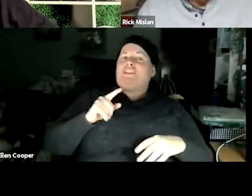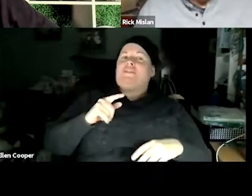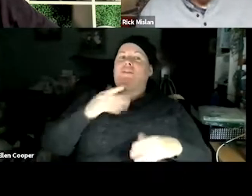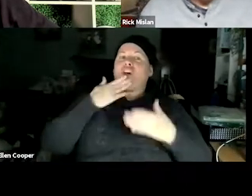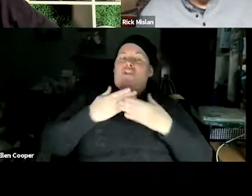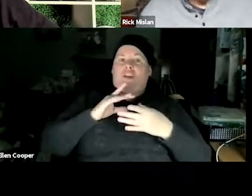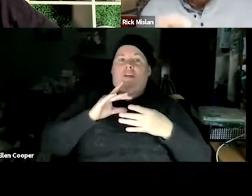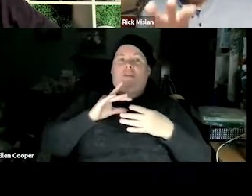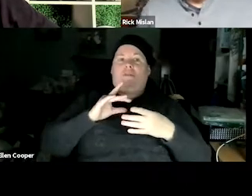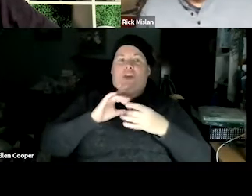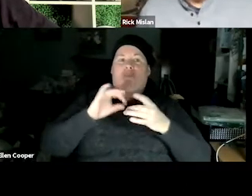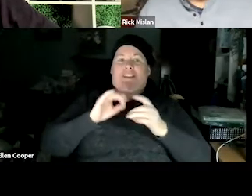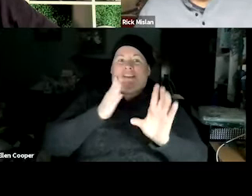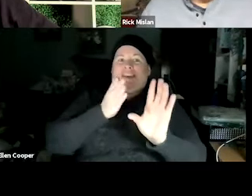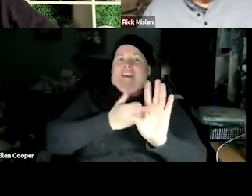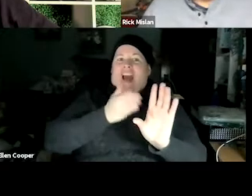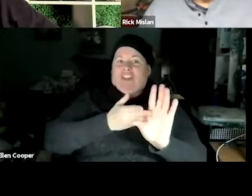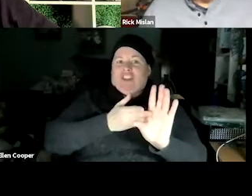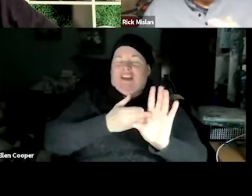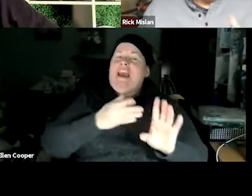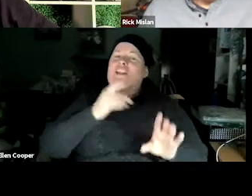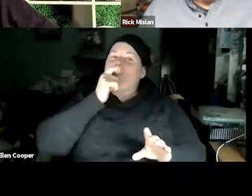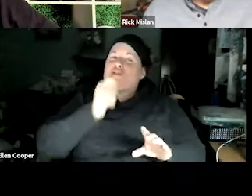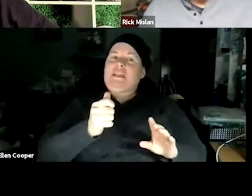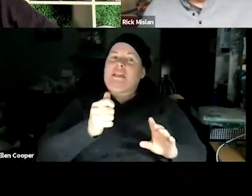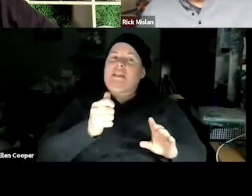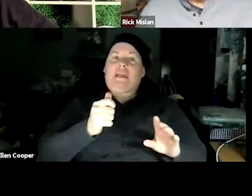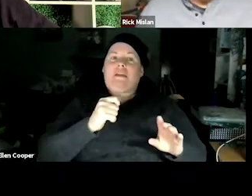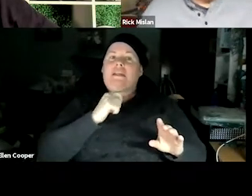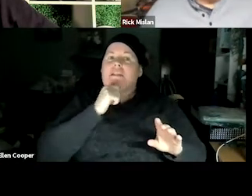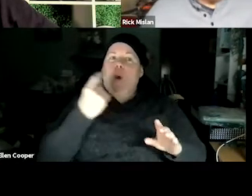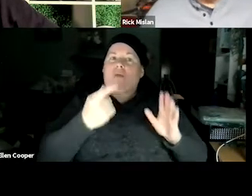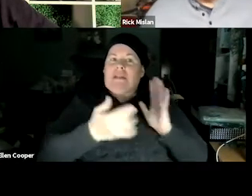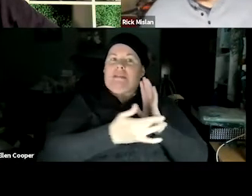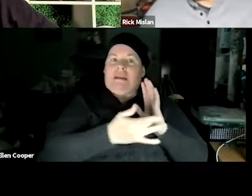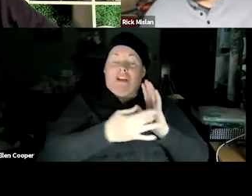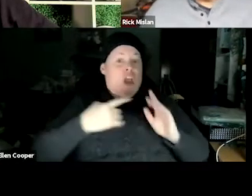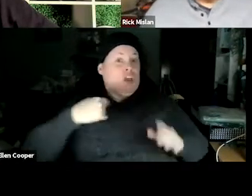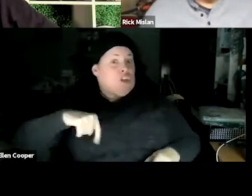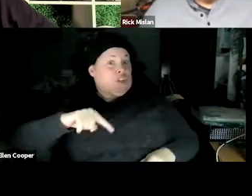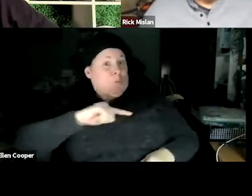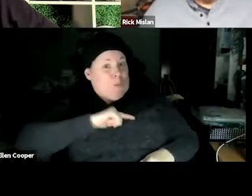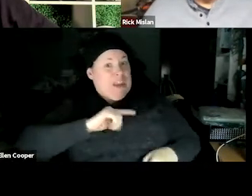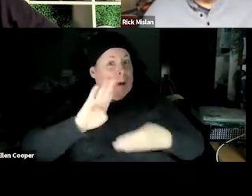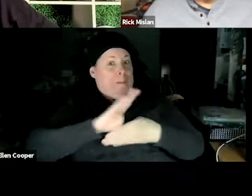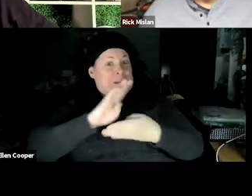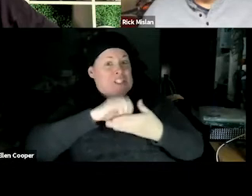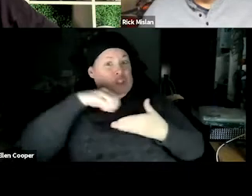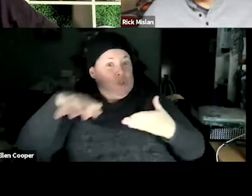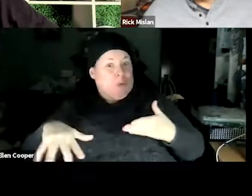in the tech side. That was what you went to and I stress that, because right we're business students typically talking about this stuff as well. And it isn't the